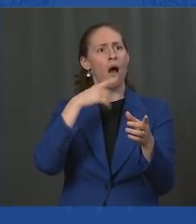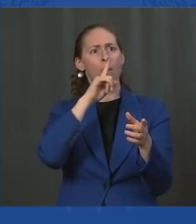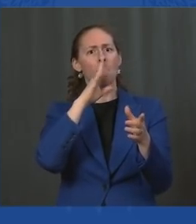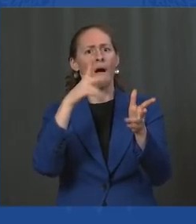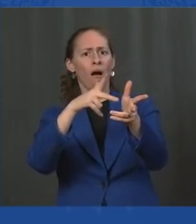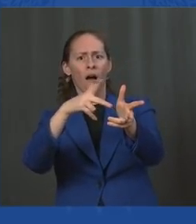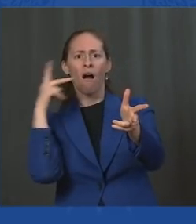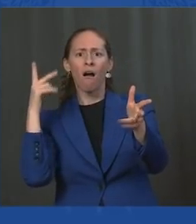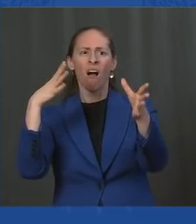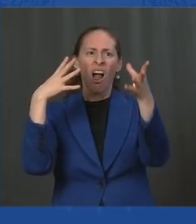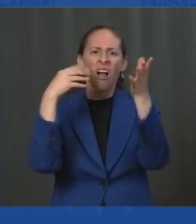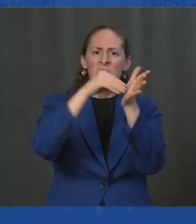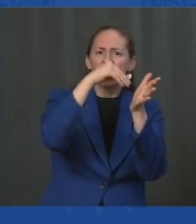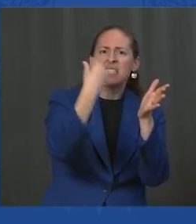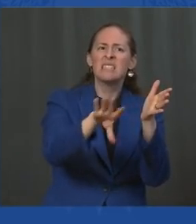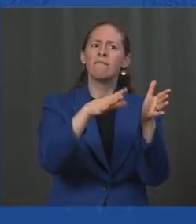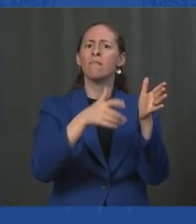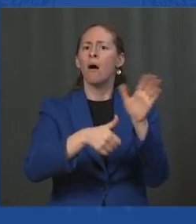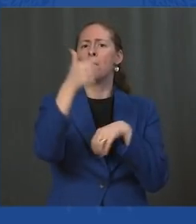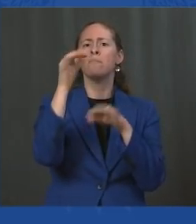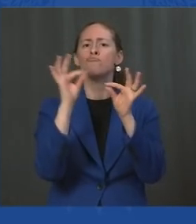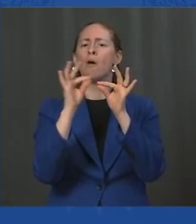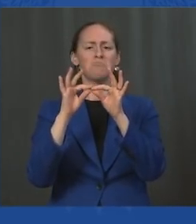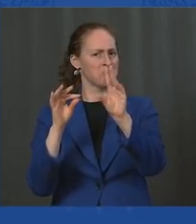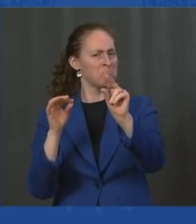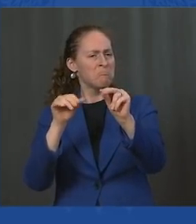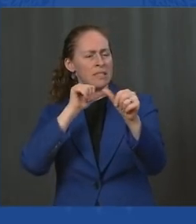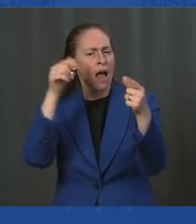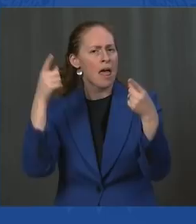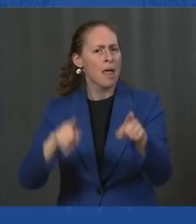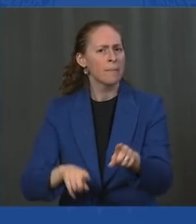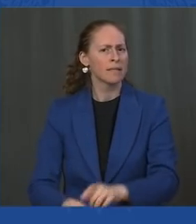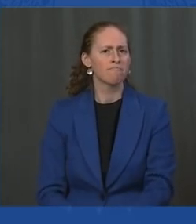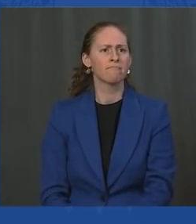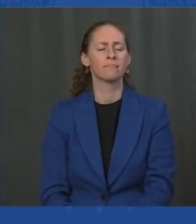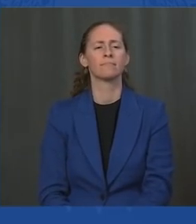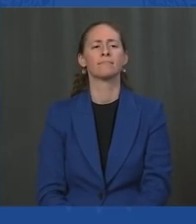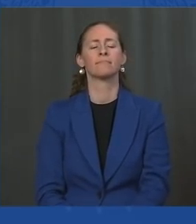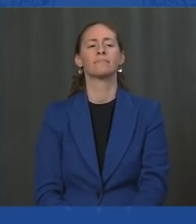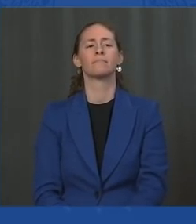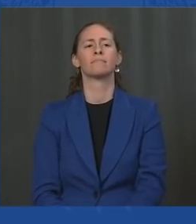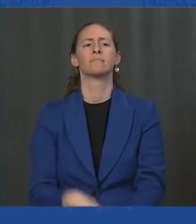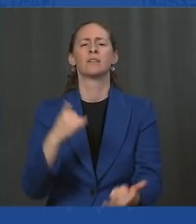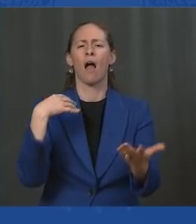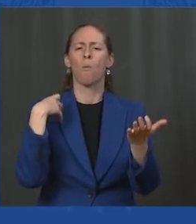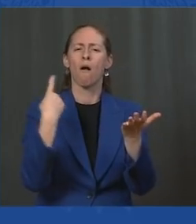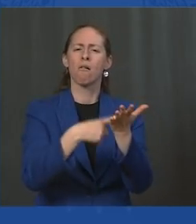We also know a lot of people lost cellphone service because their particular carrier's tower went down